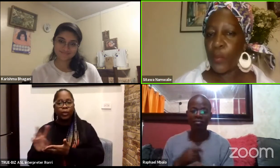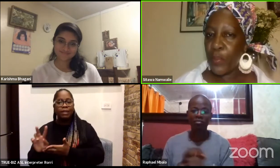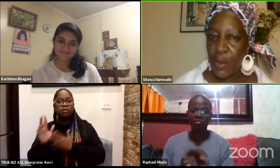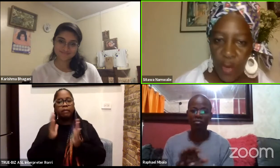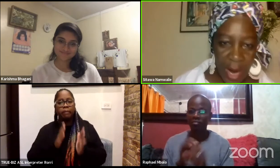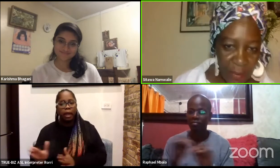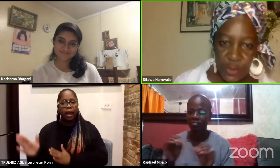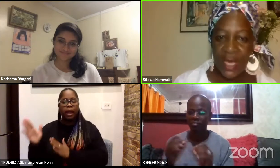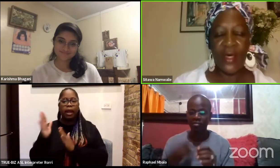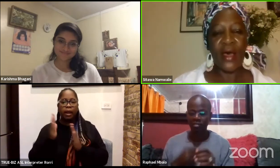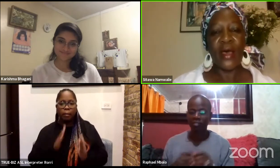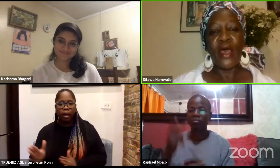The people come together,